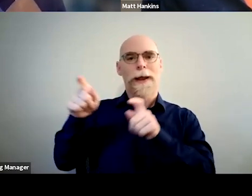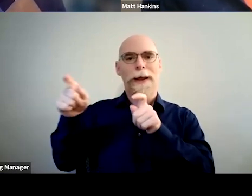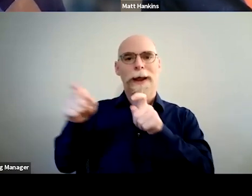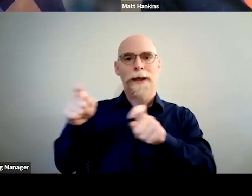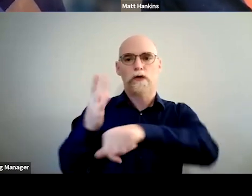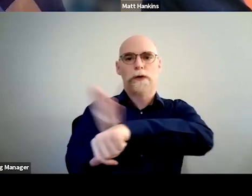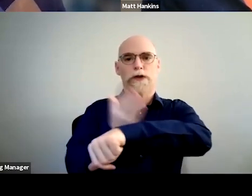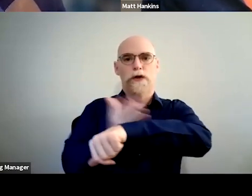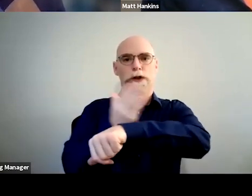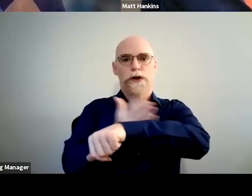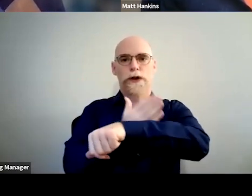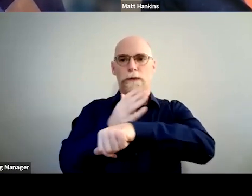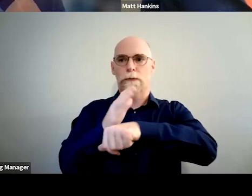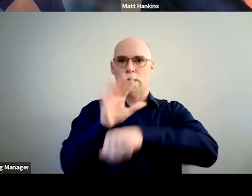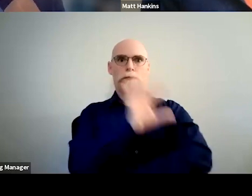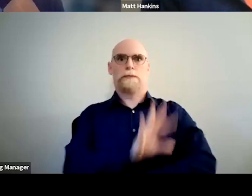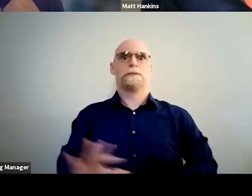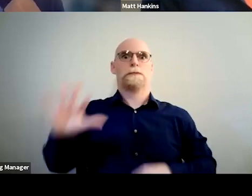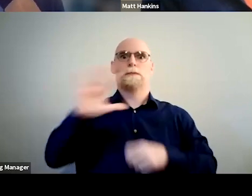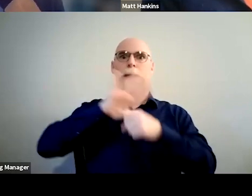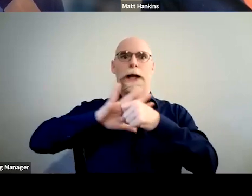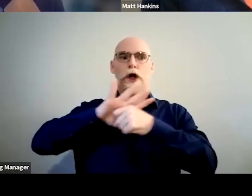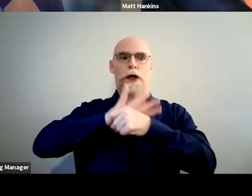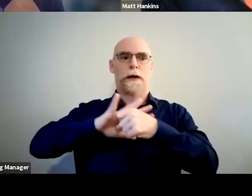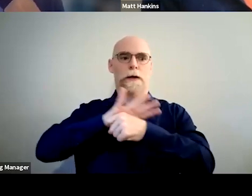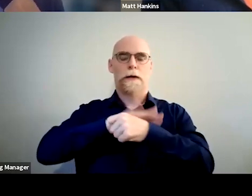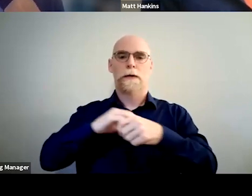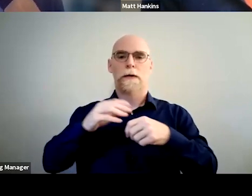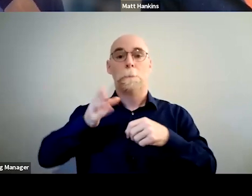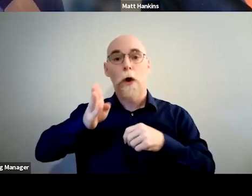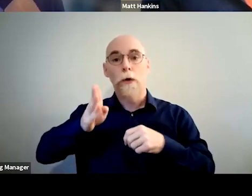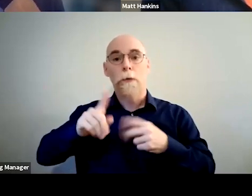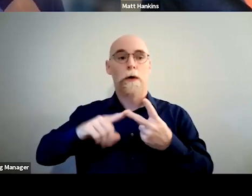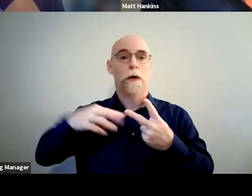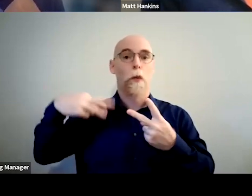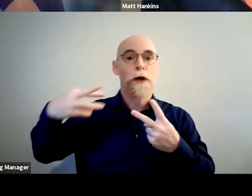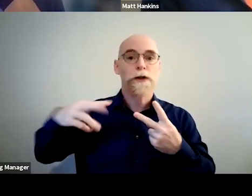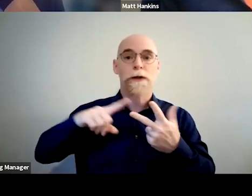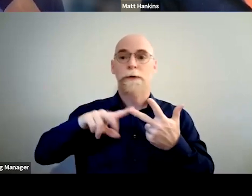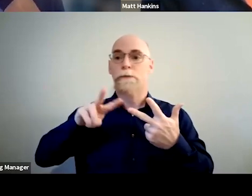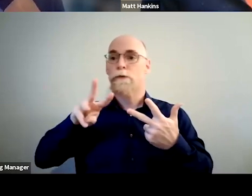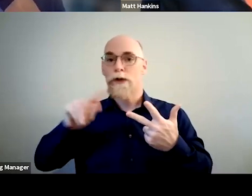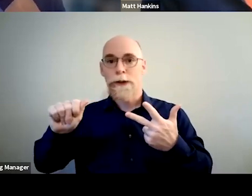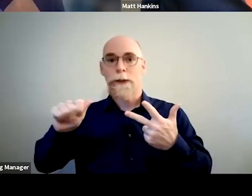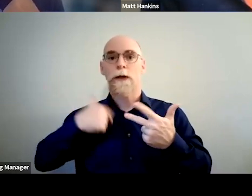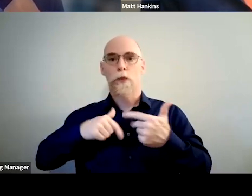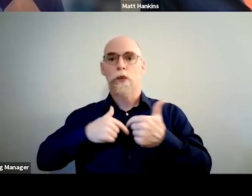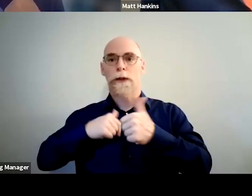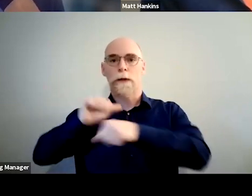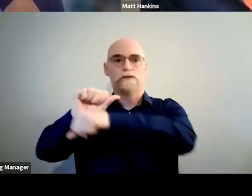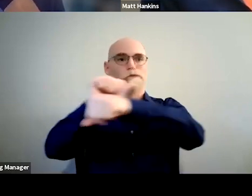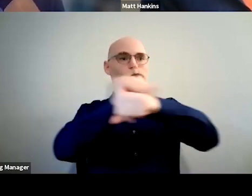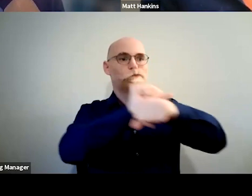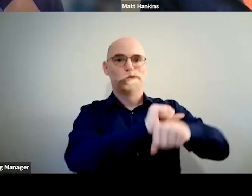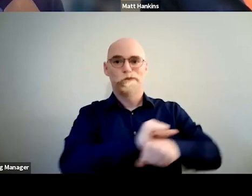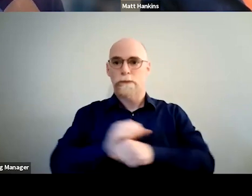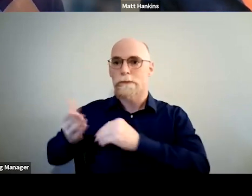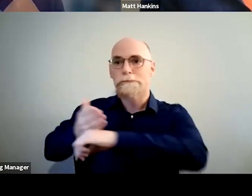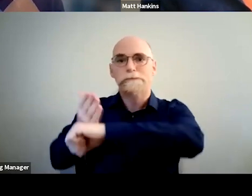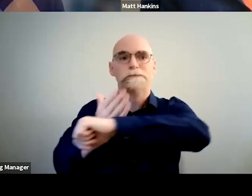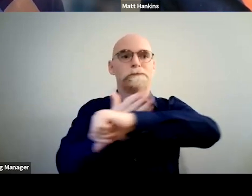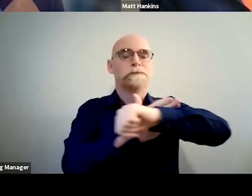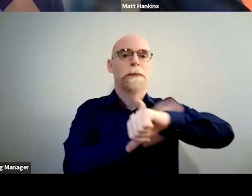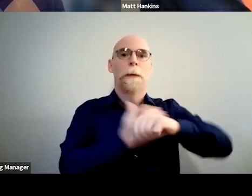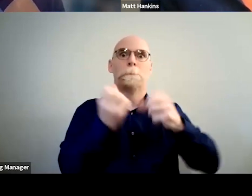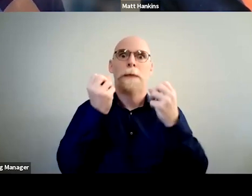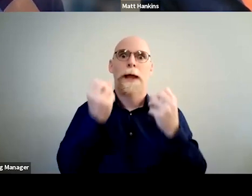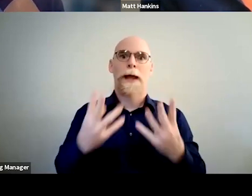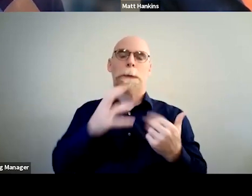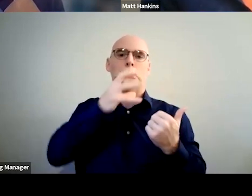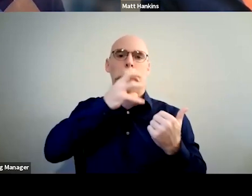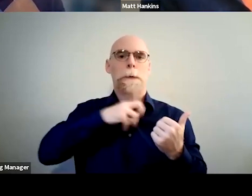Baltimore, Washington, Virginia, and further. We have worked on a fair number of buildings that you